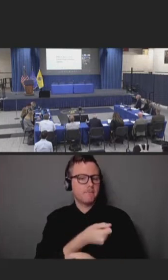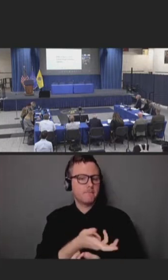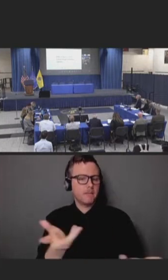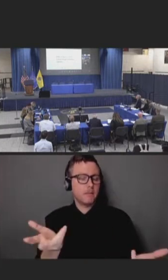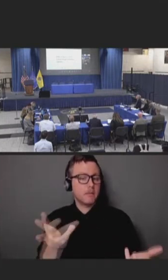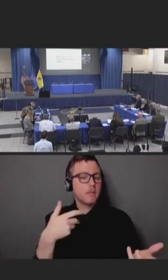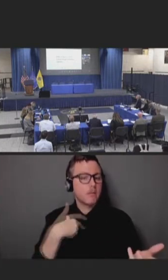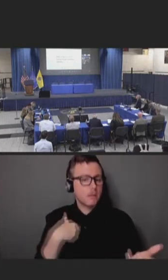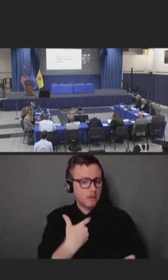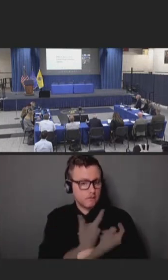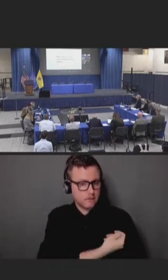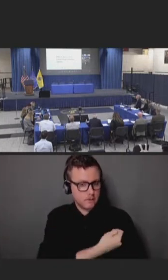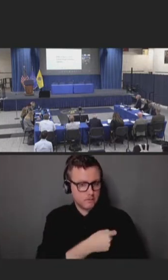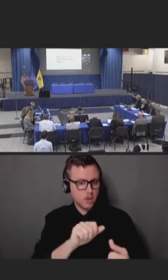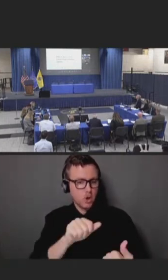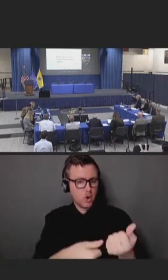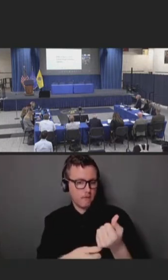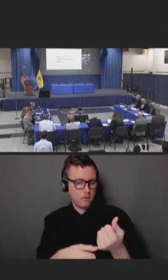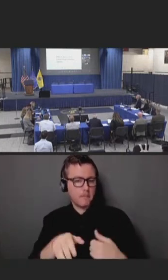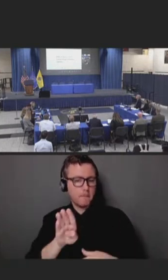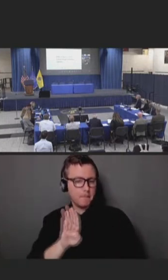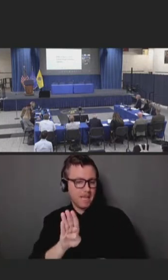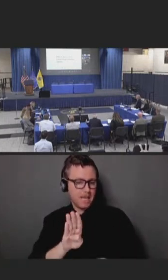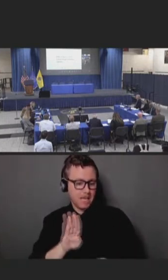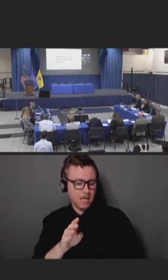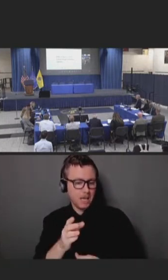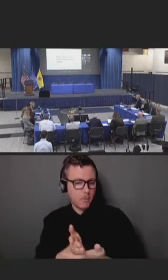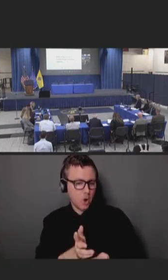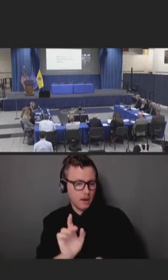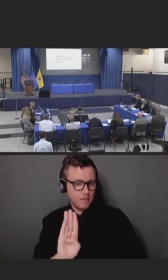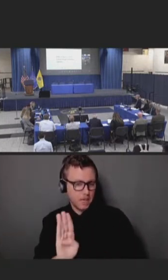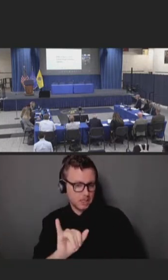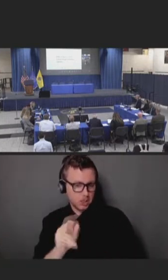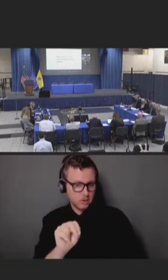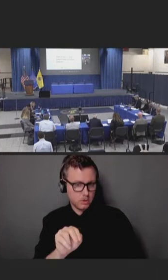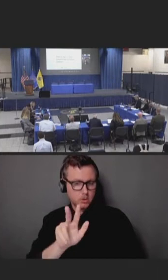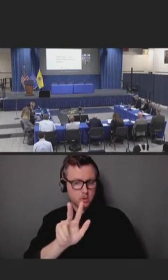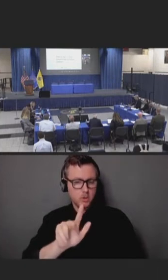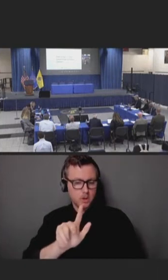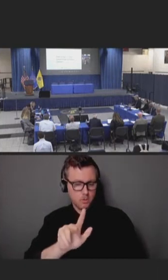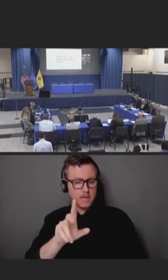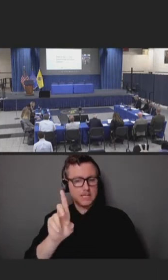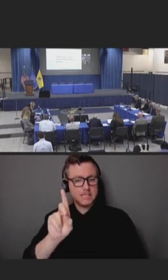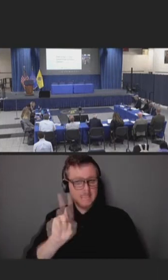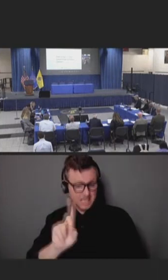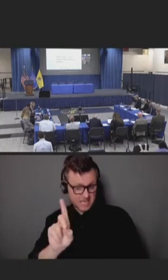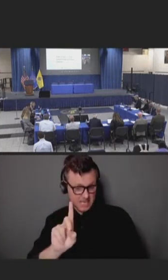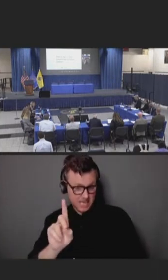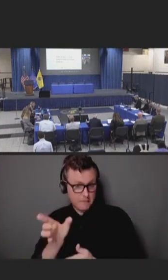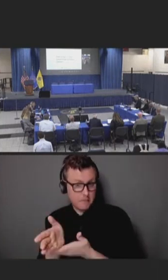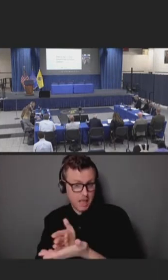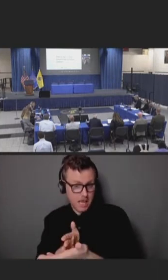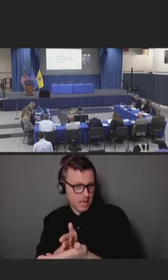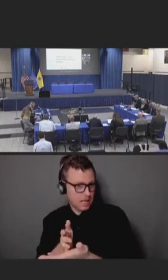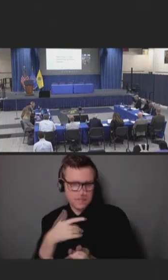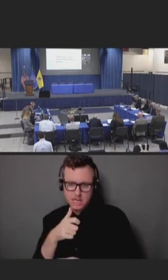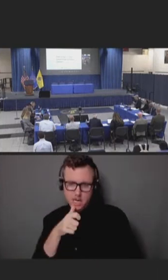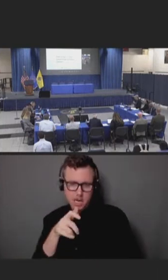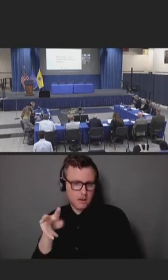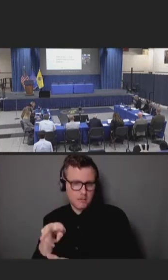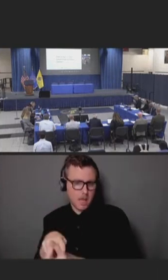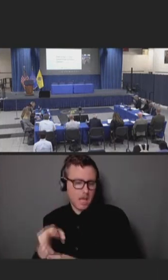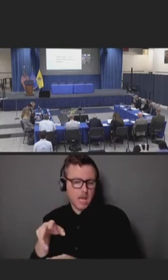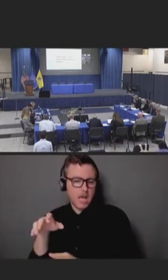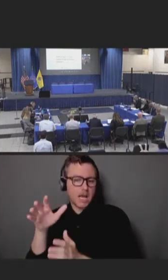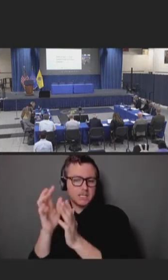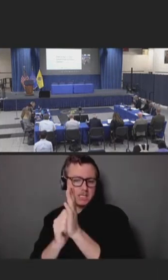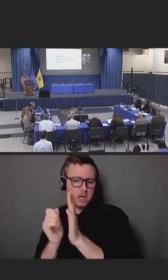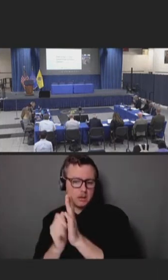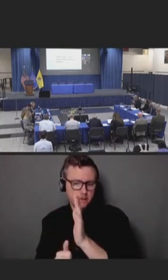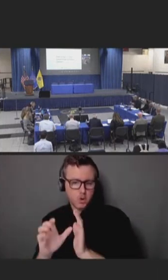Part B. Starting in January 2023, Part D plans may not apply a deductible co-insurance or other